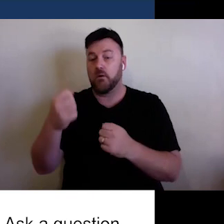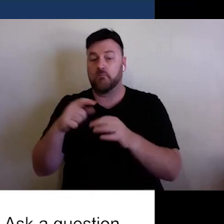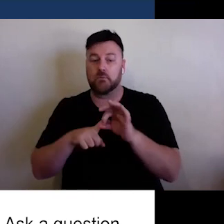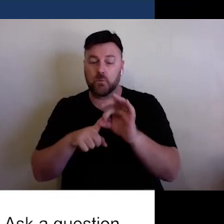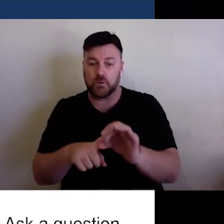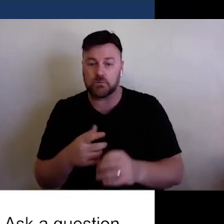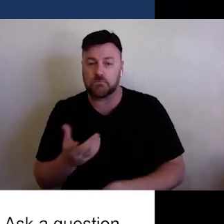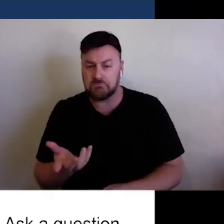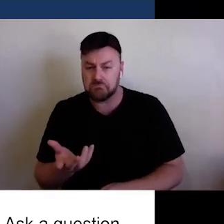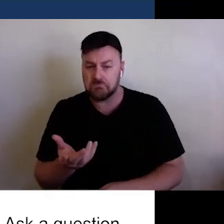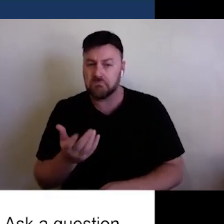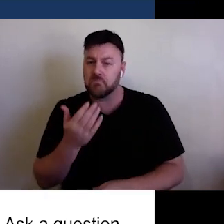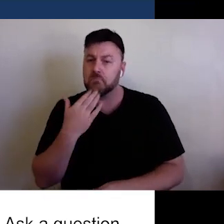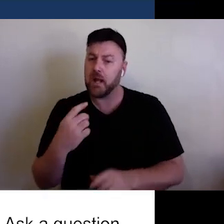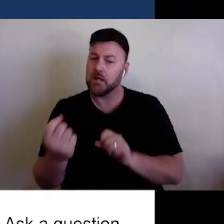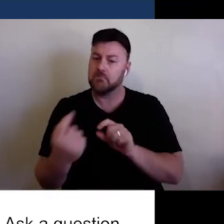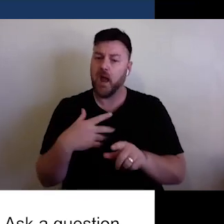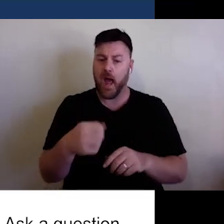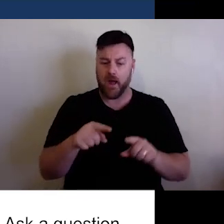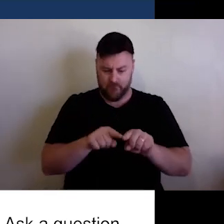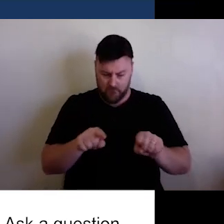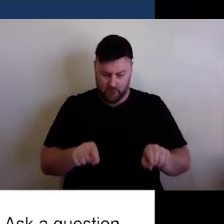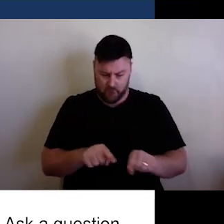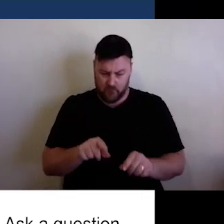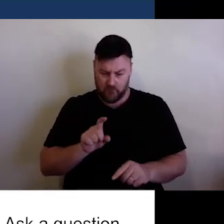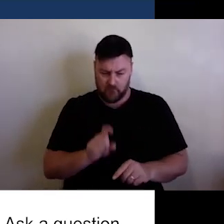the bottom of your screen. Ian will be managing your questions today and